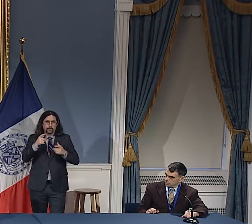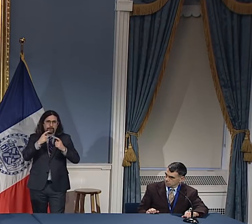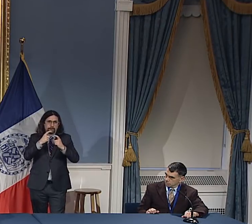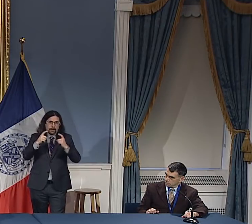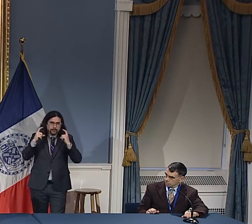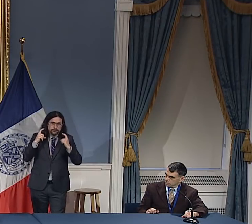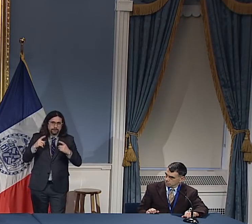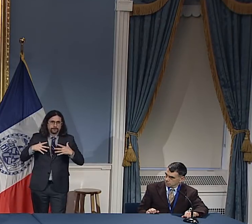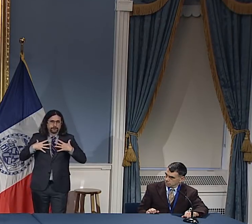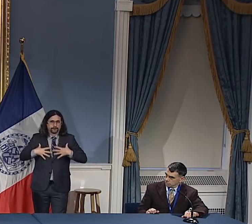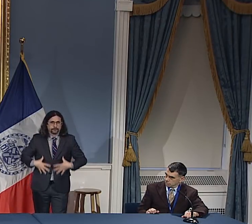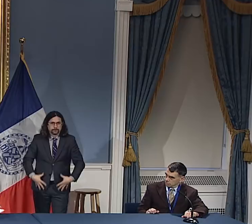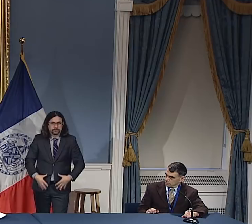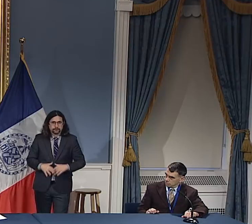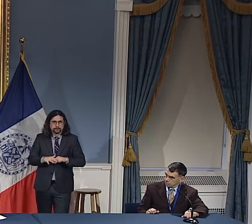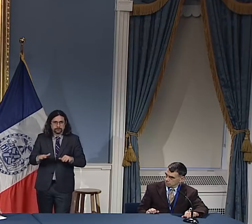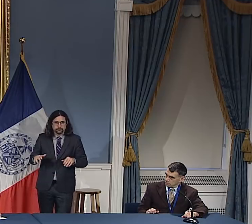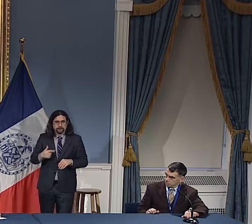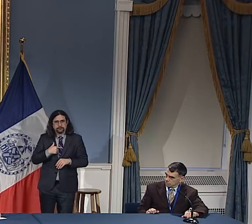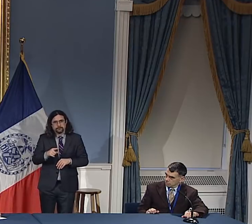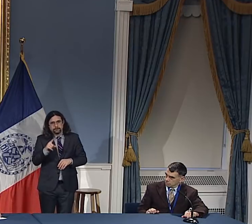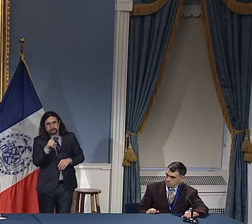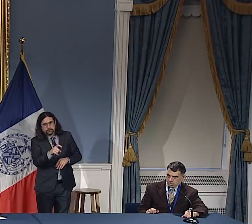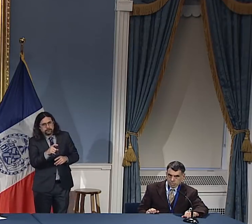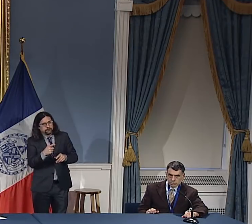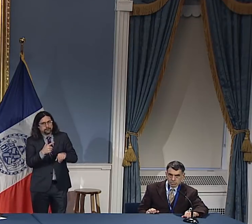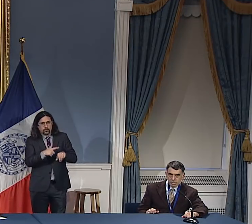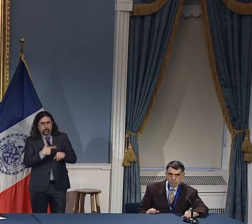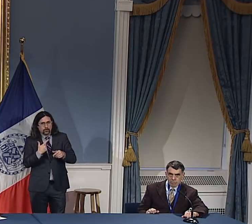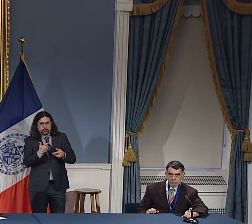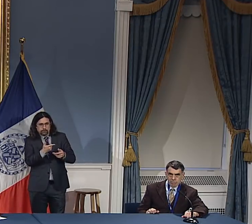SPECIFIC SUPPLIES RELATED TO MASKS,